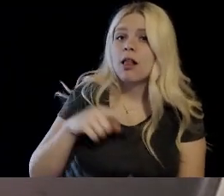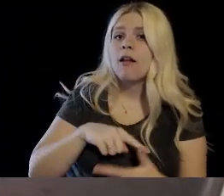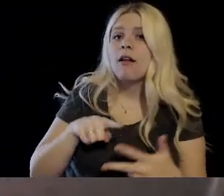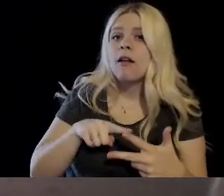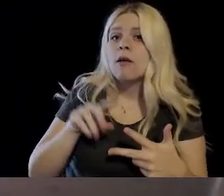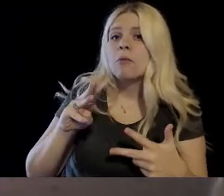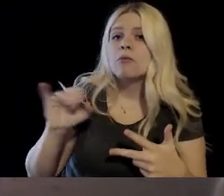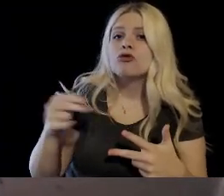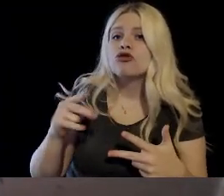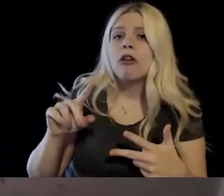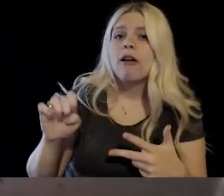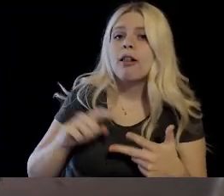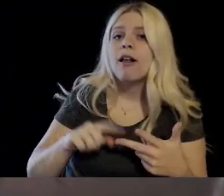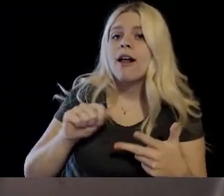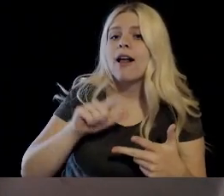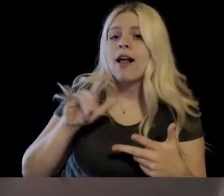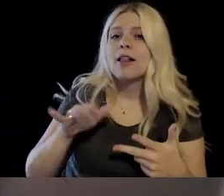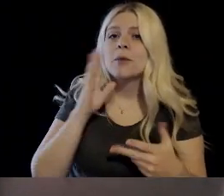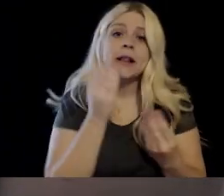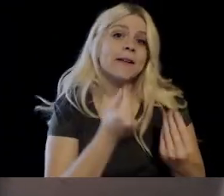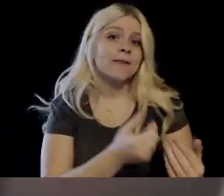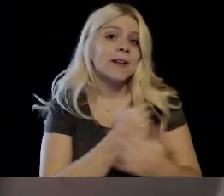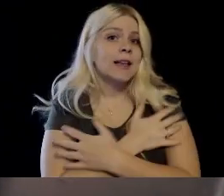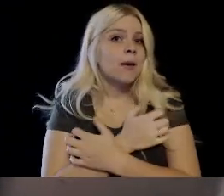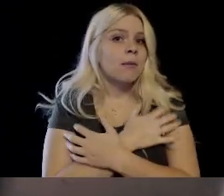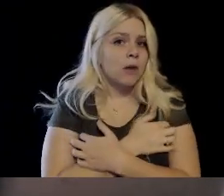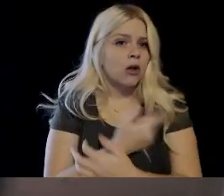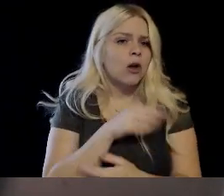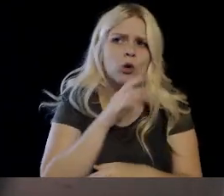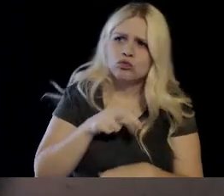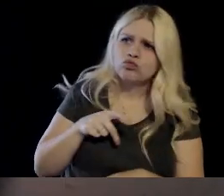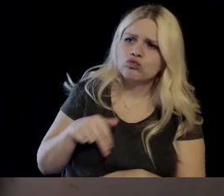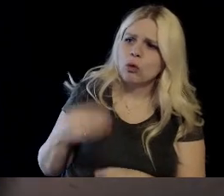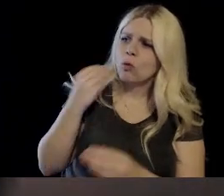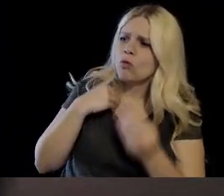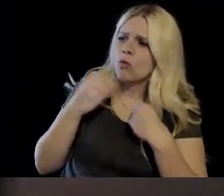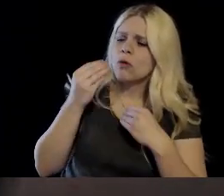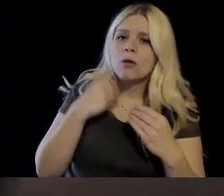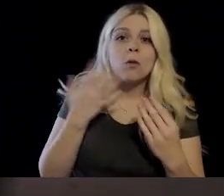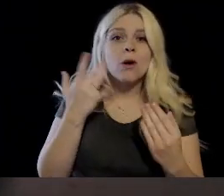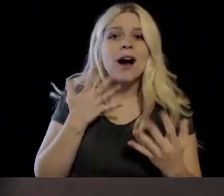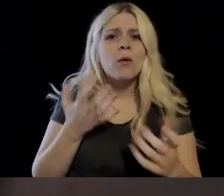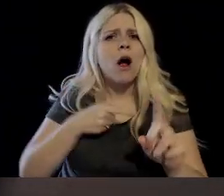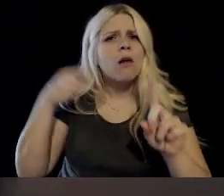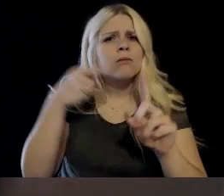the bears as they're coming through. Erica: Alright, you guys. Joanne: So, this is as positive as possible for the animals.